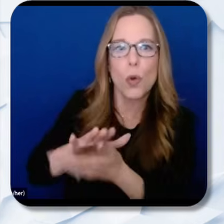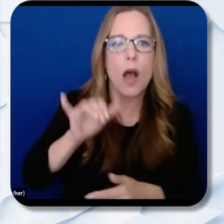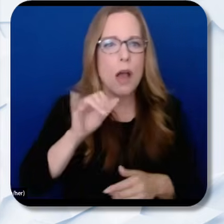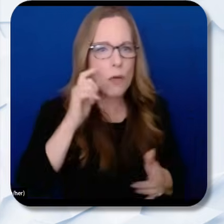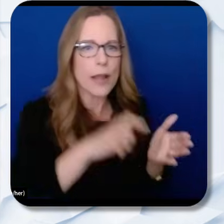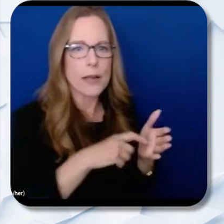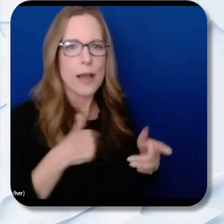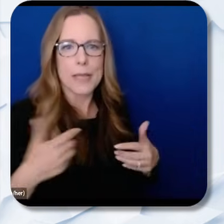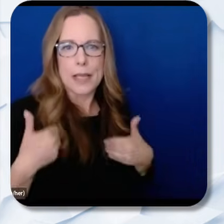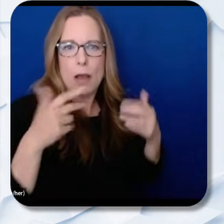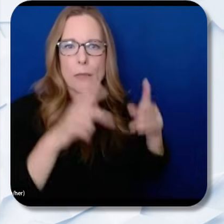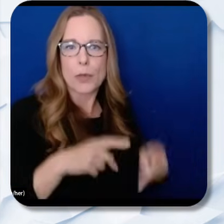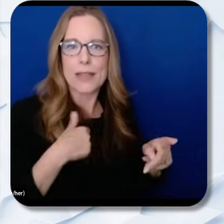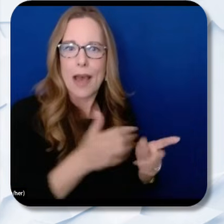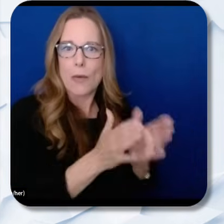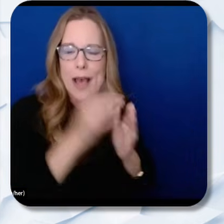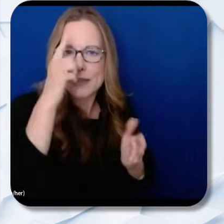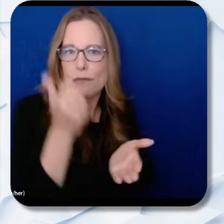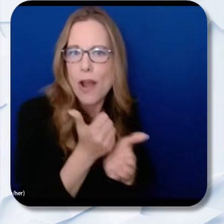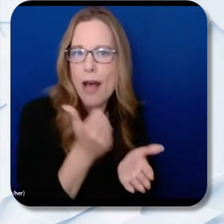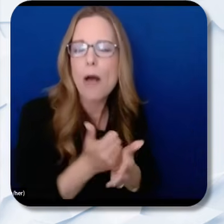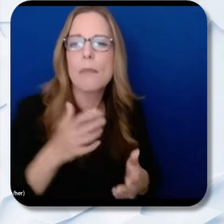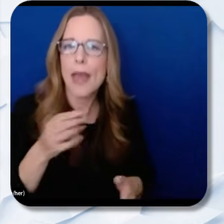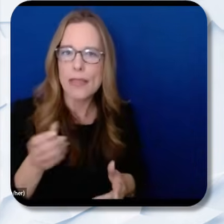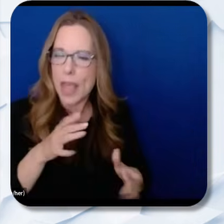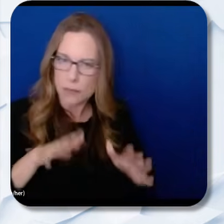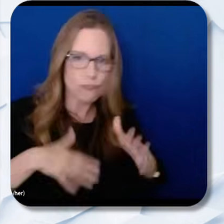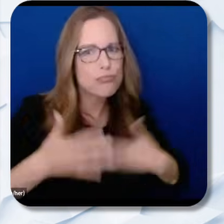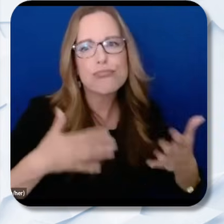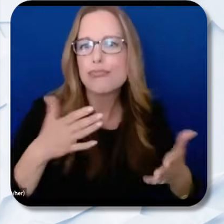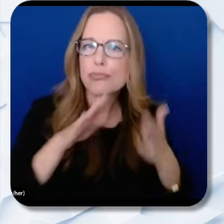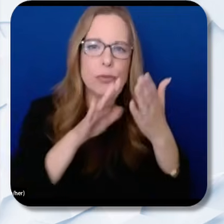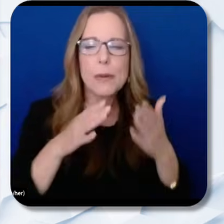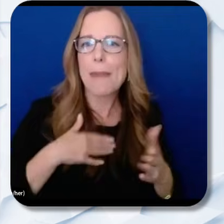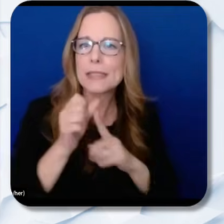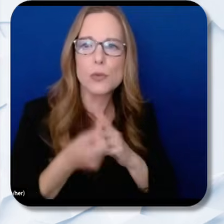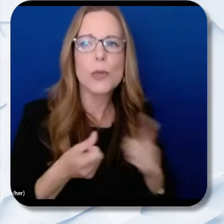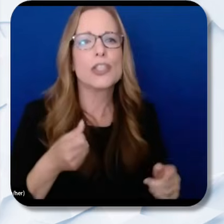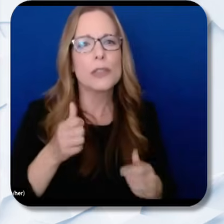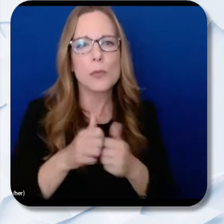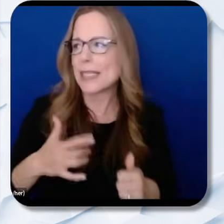I want to close with this, and it's really, like, 3 lessons that my experience taught me,